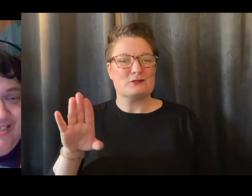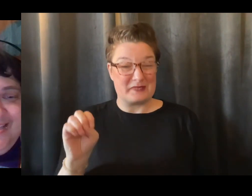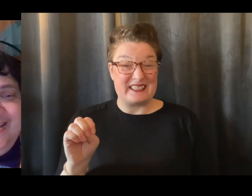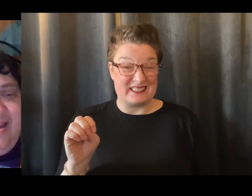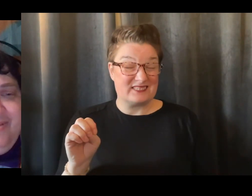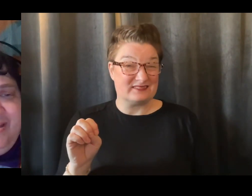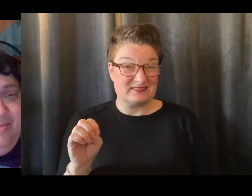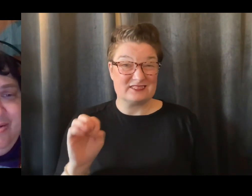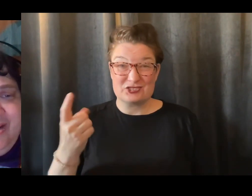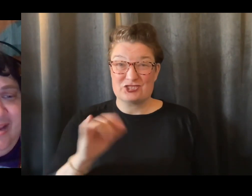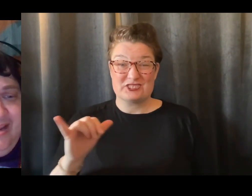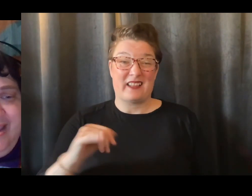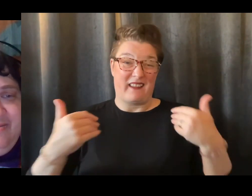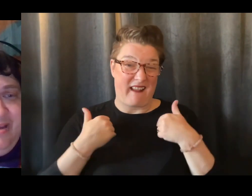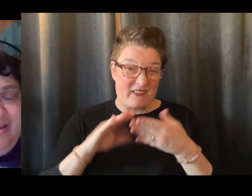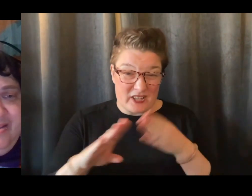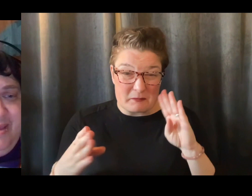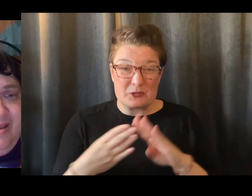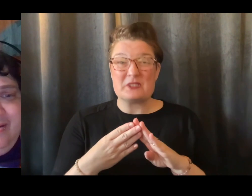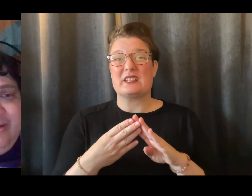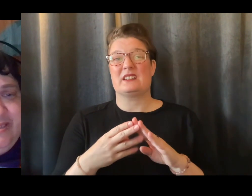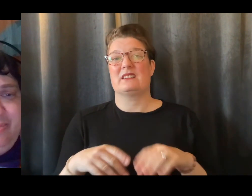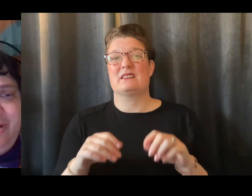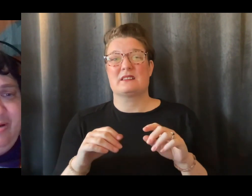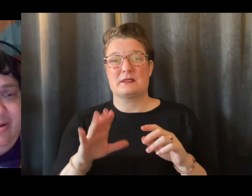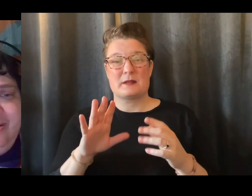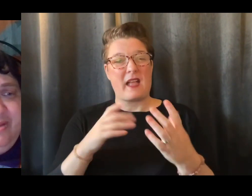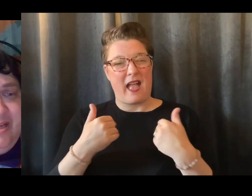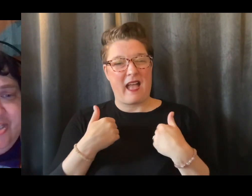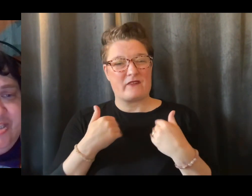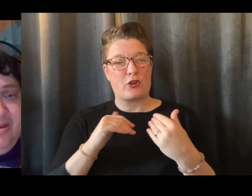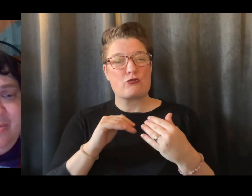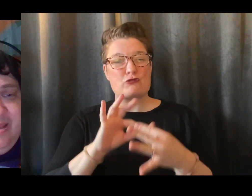being in reciprocal relationship with, people who I'm so grateful to